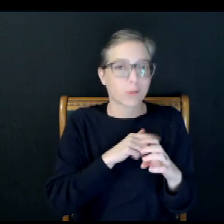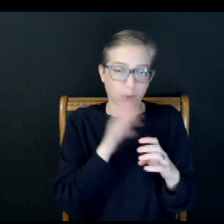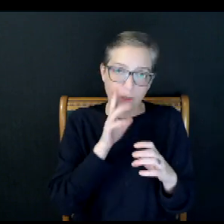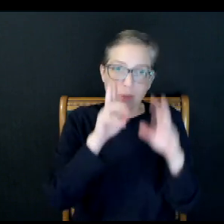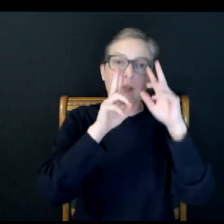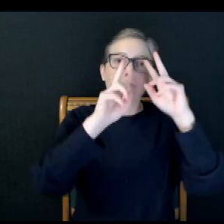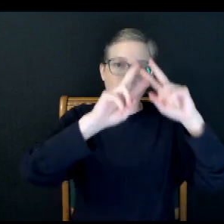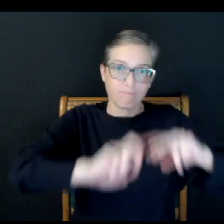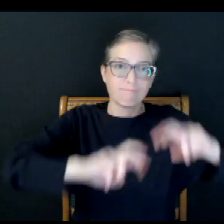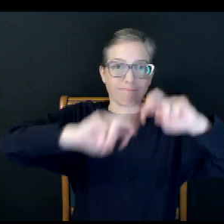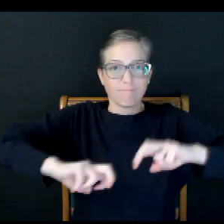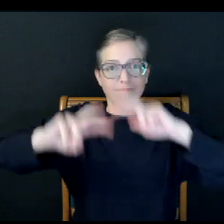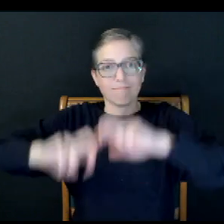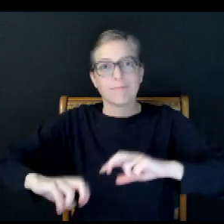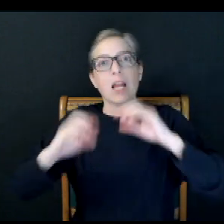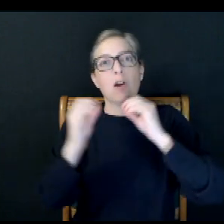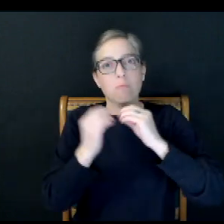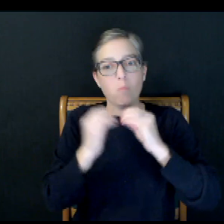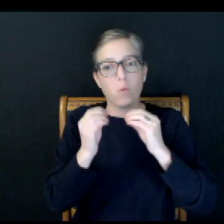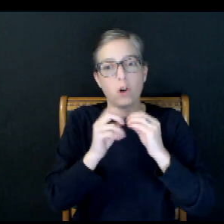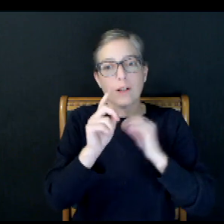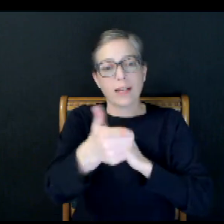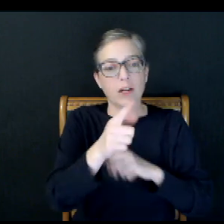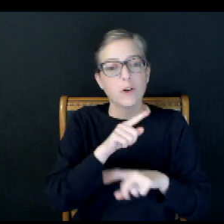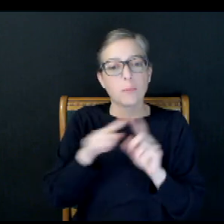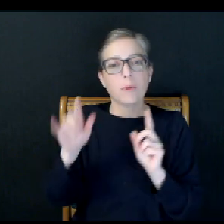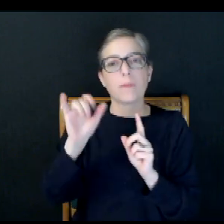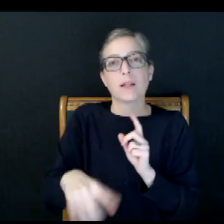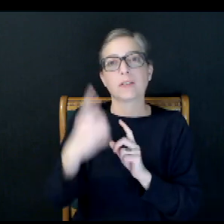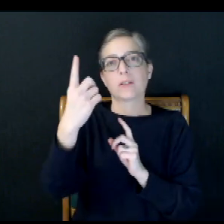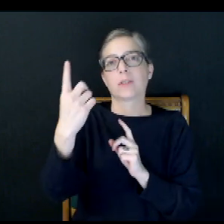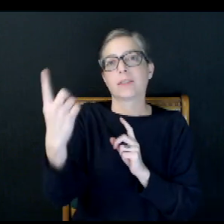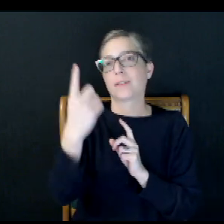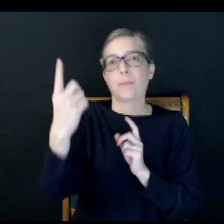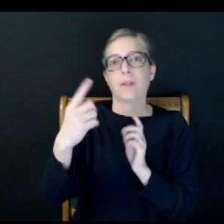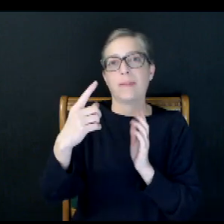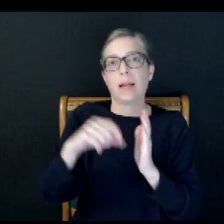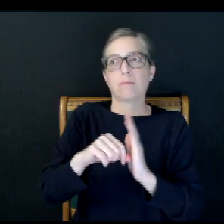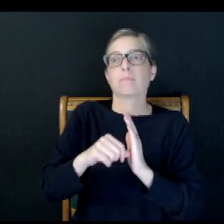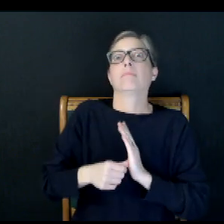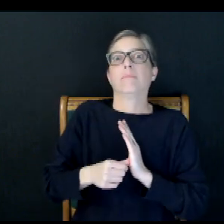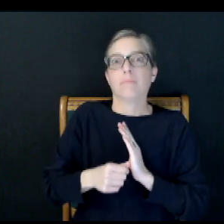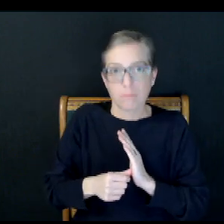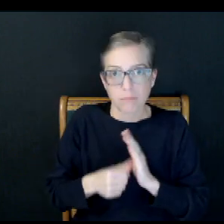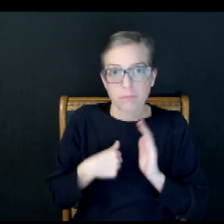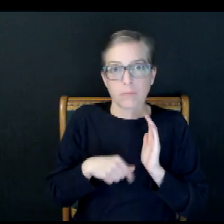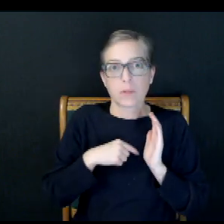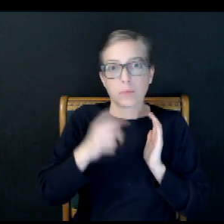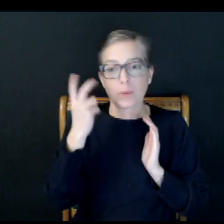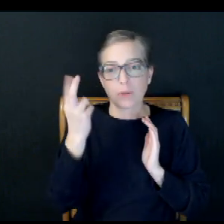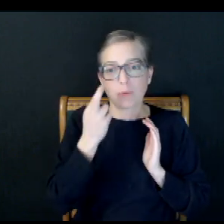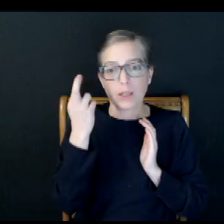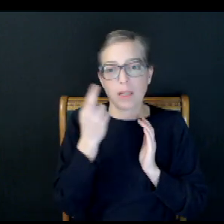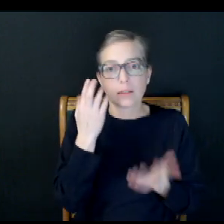But this was one area that jumped out at us as an opportunity for addressing disparities going forward.